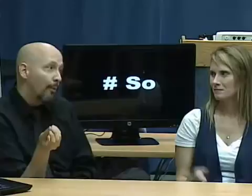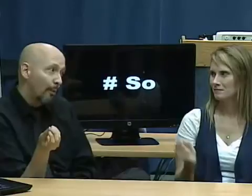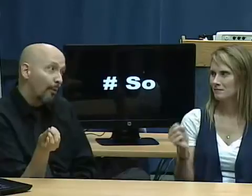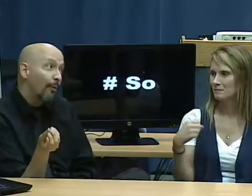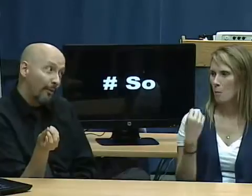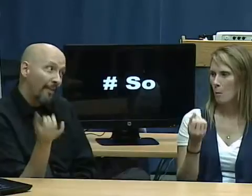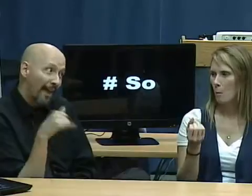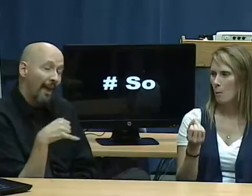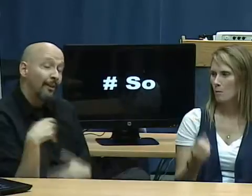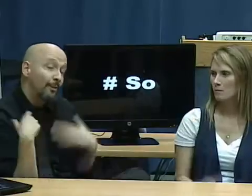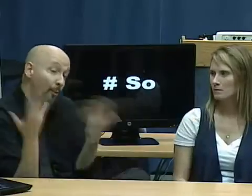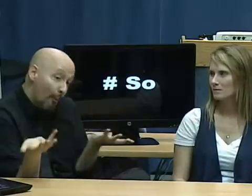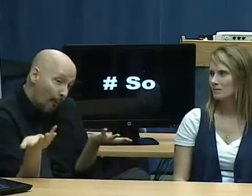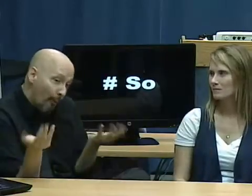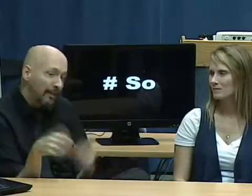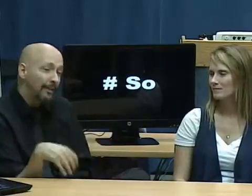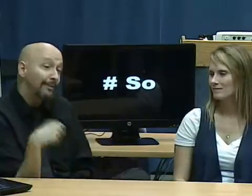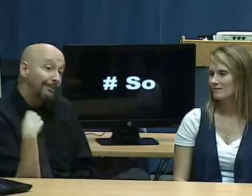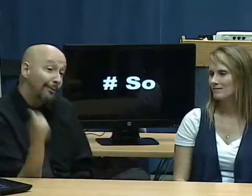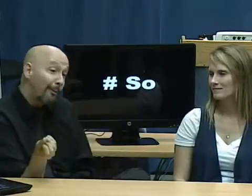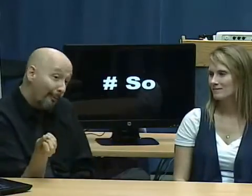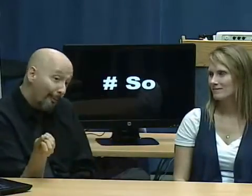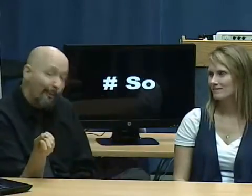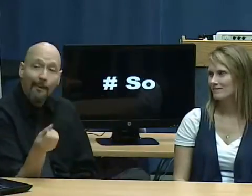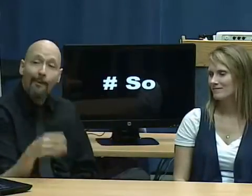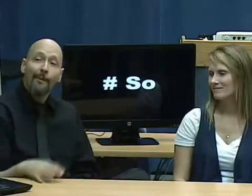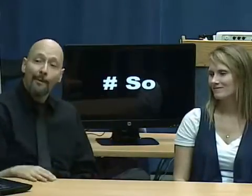That. What? #SO what?